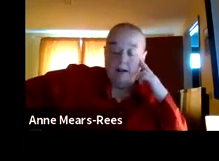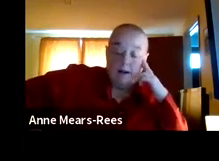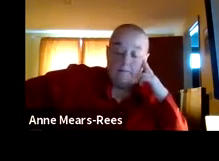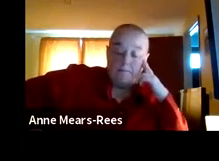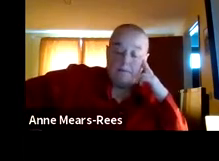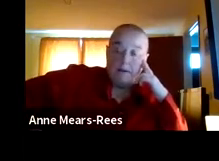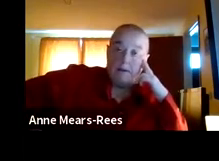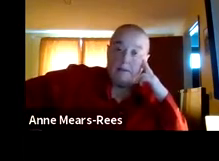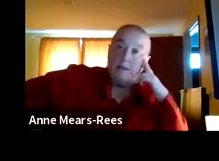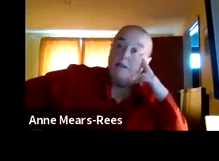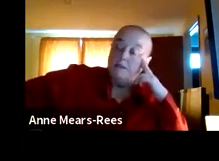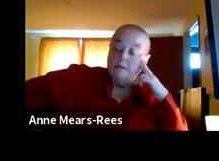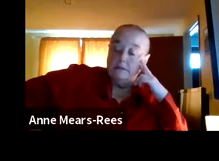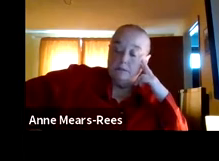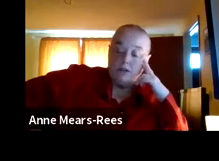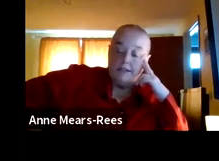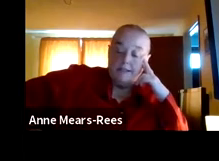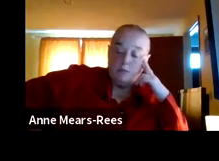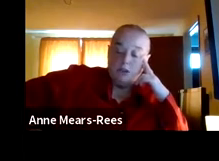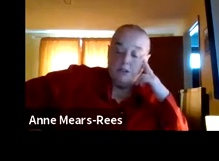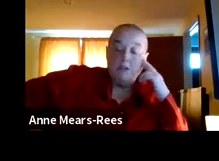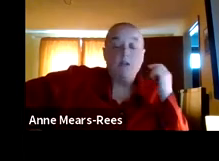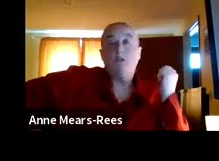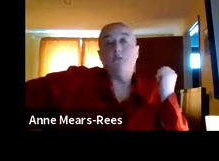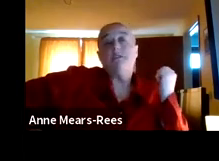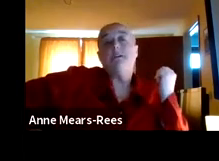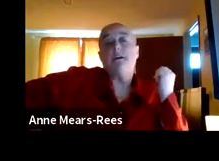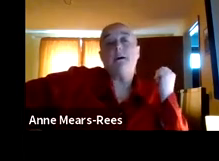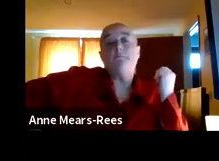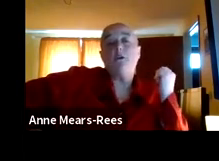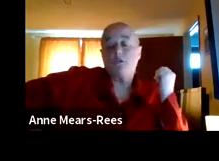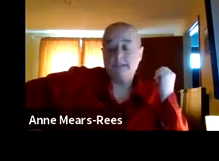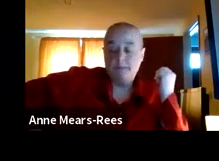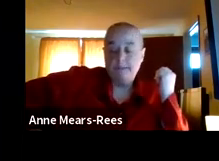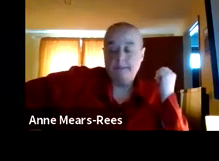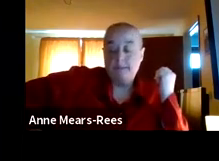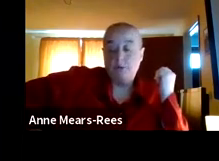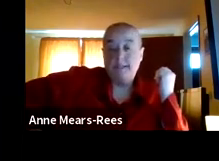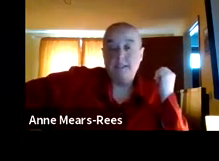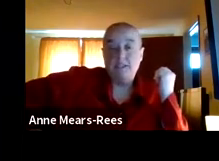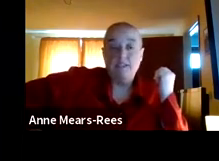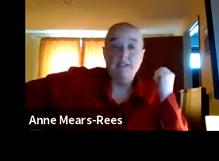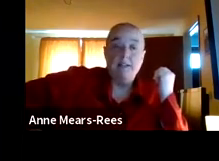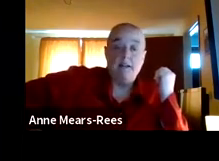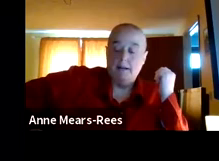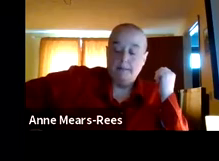Anne Mears-Rees: who have been surveyed here, I have often had experiences of their loved ones in left partially clone.